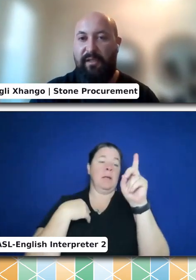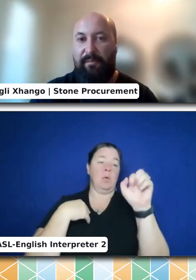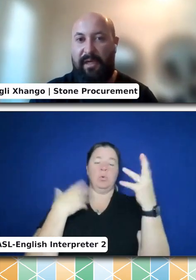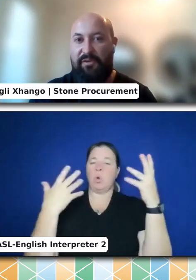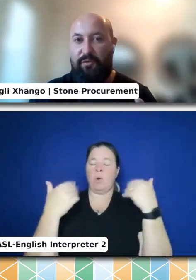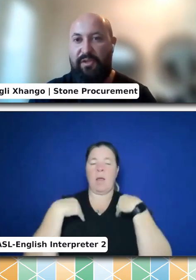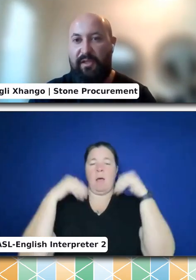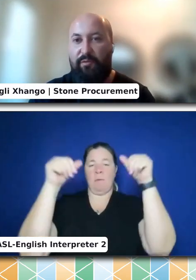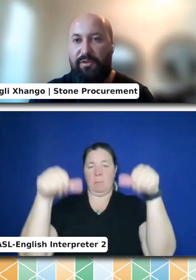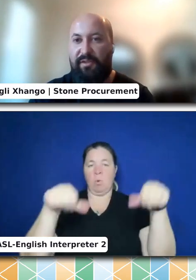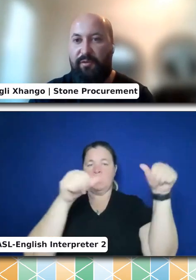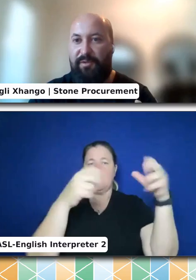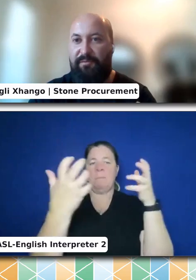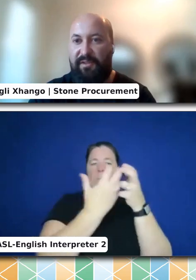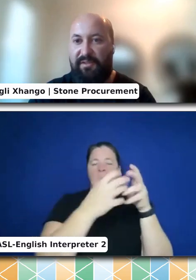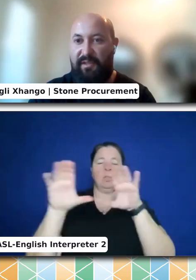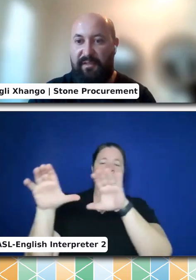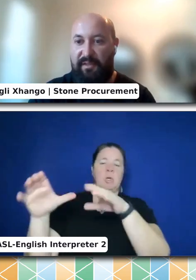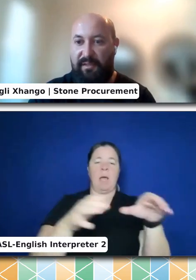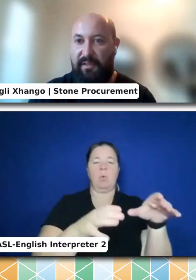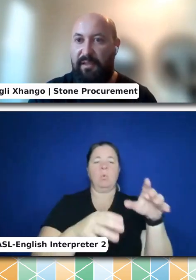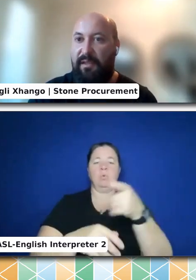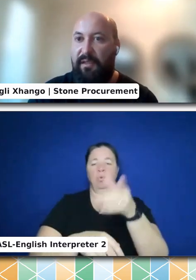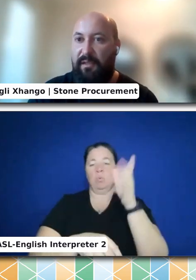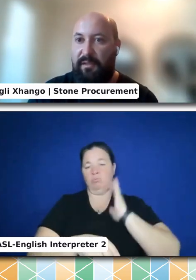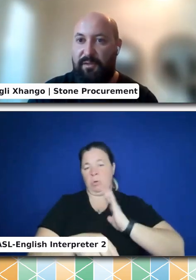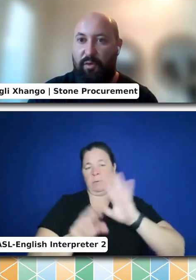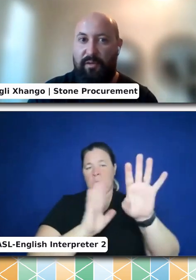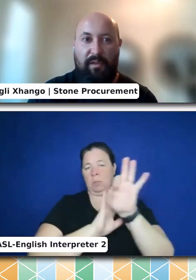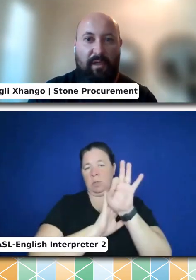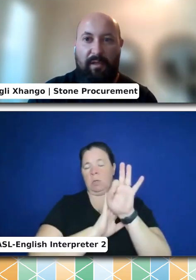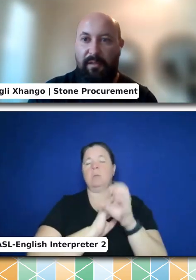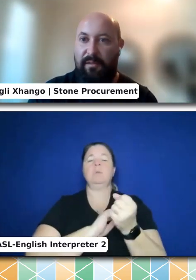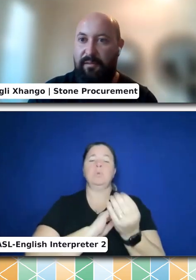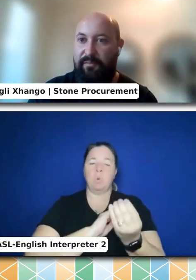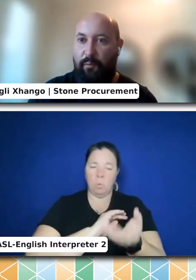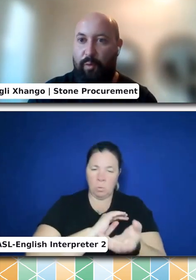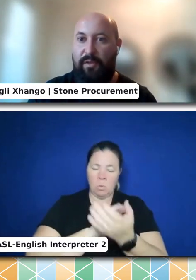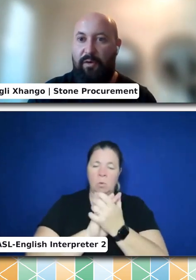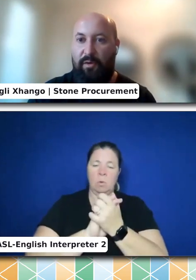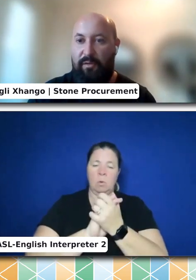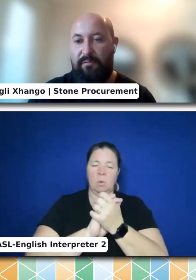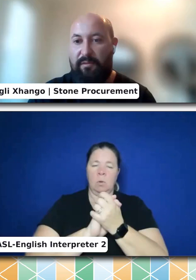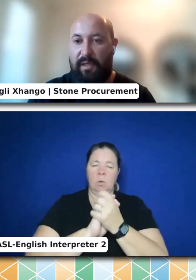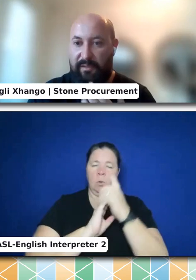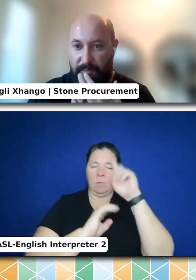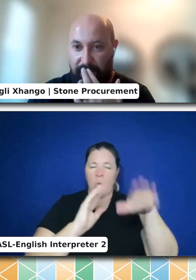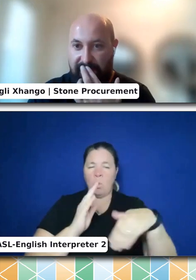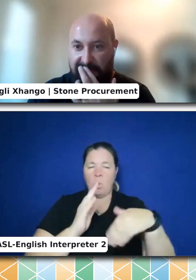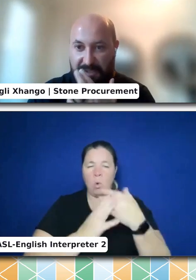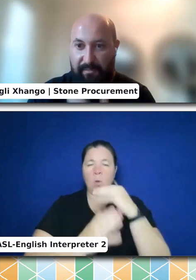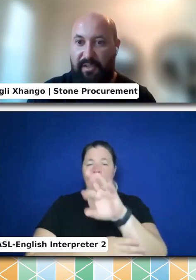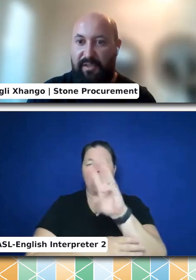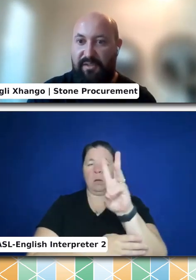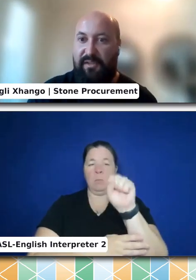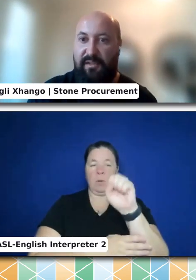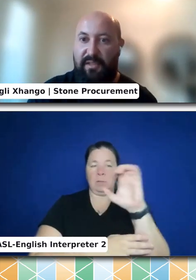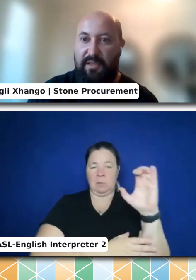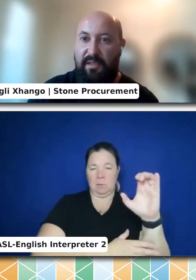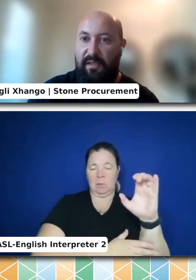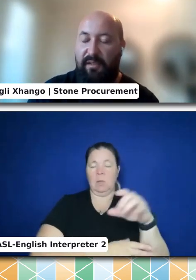And I matched those categories that you previously selected. So, uh, for all IWSCC, because the.